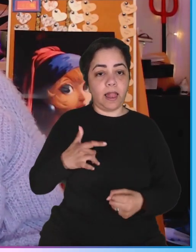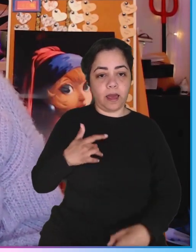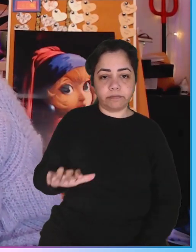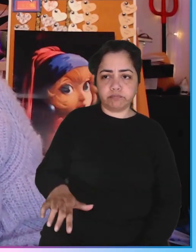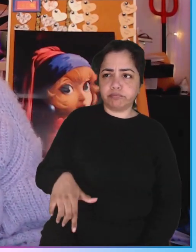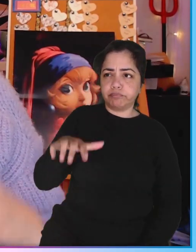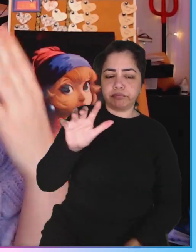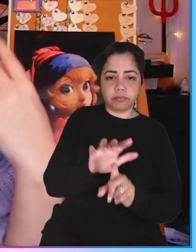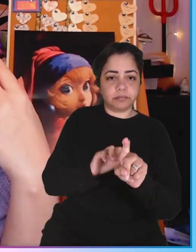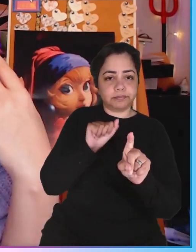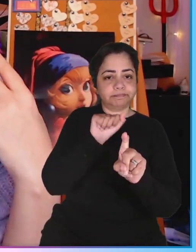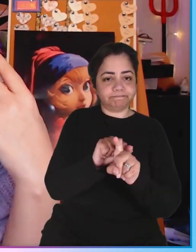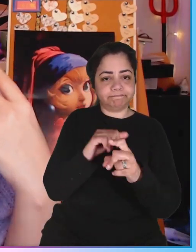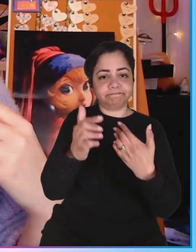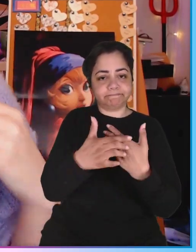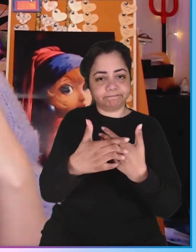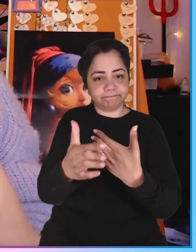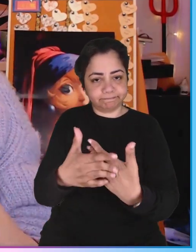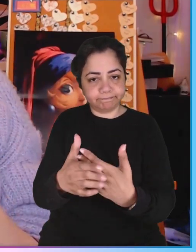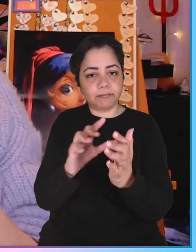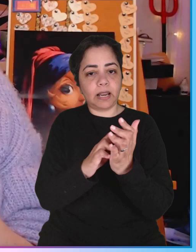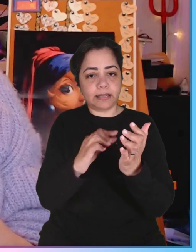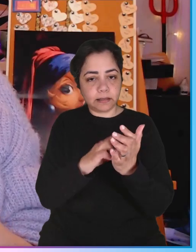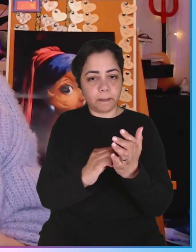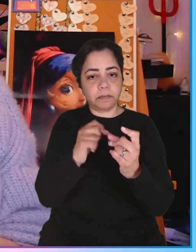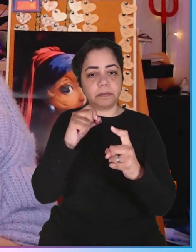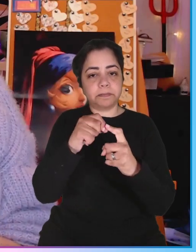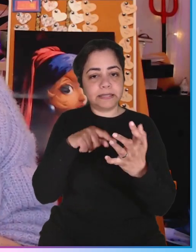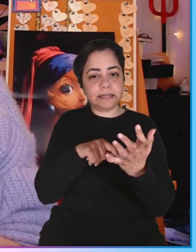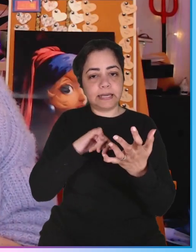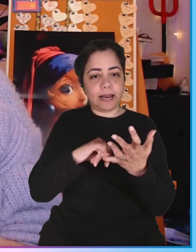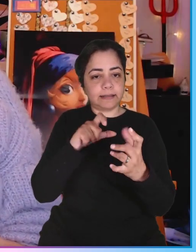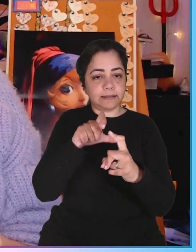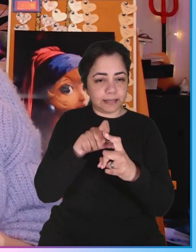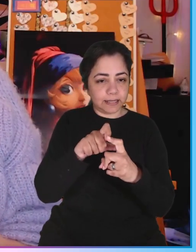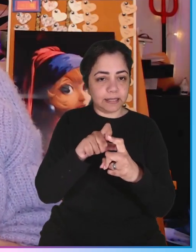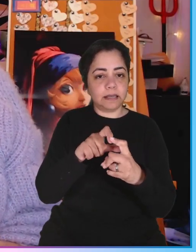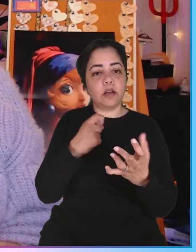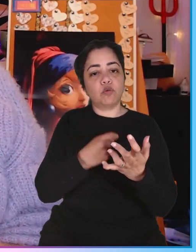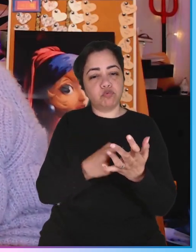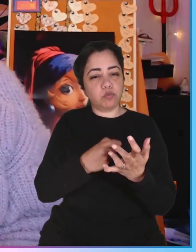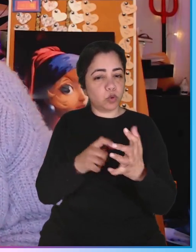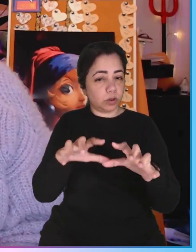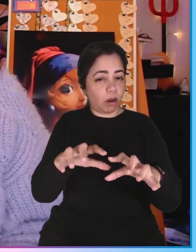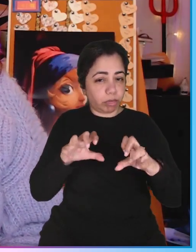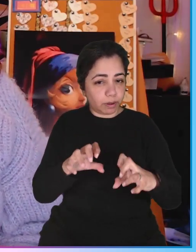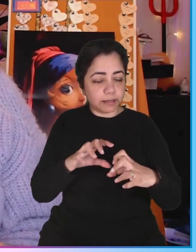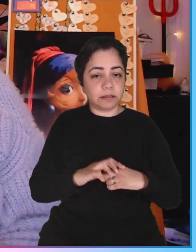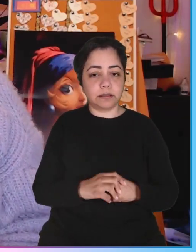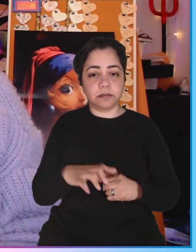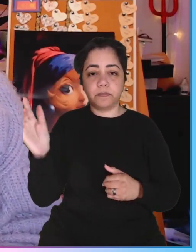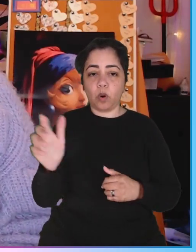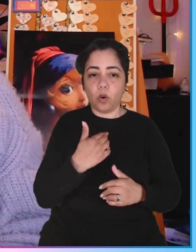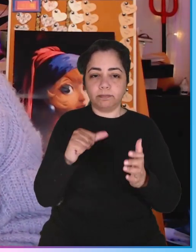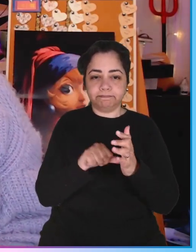some of them like PTSD, and Rheumatoid Arthritis. All of these problems affect my everyday life